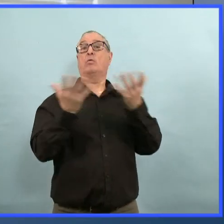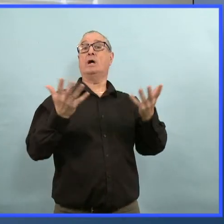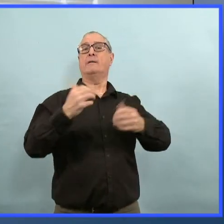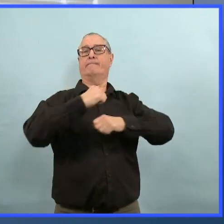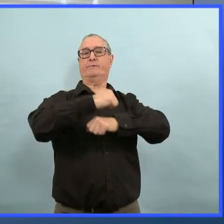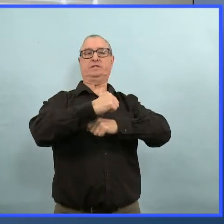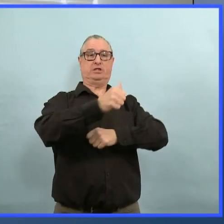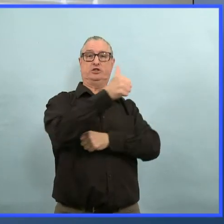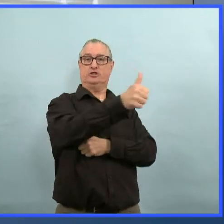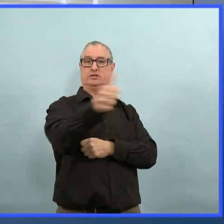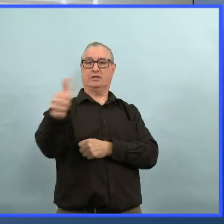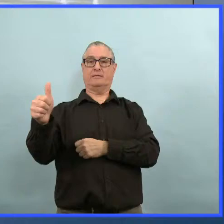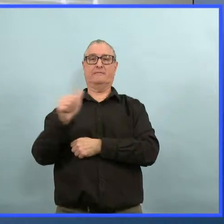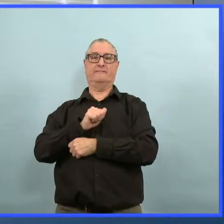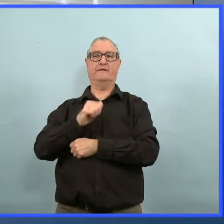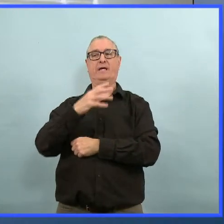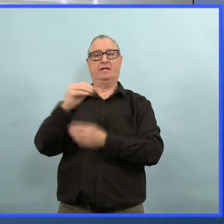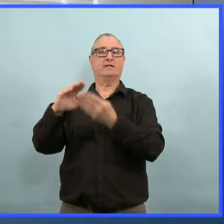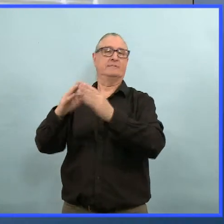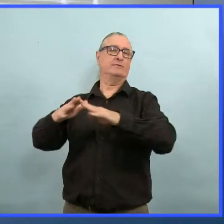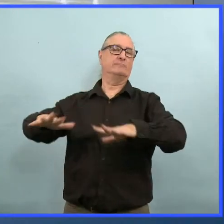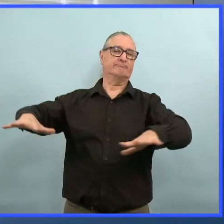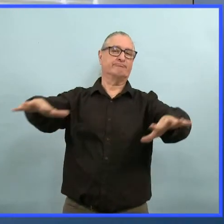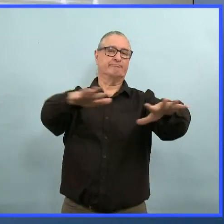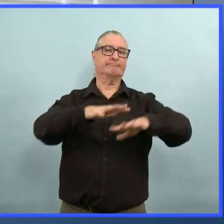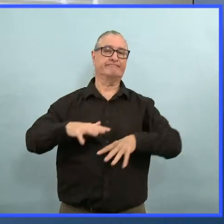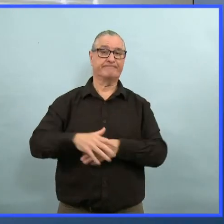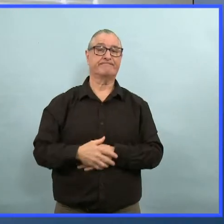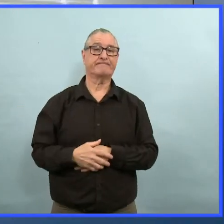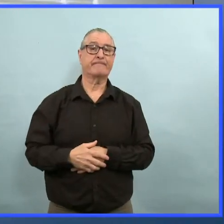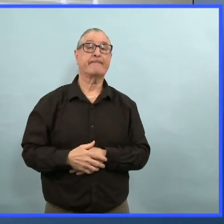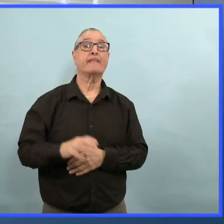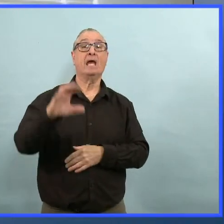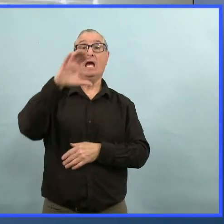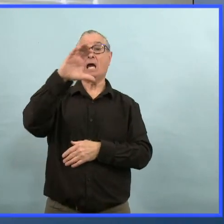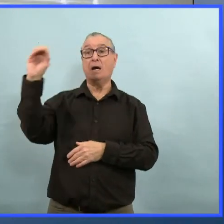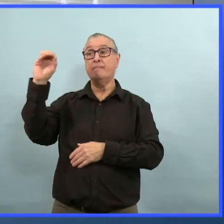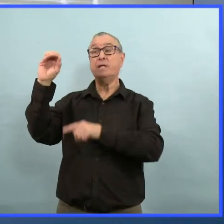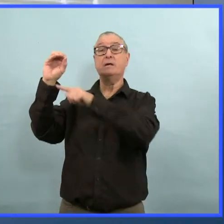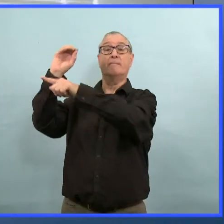employers individuals will need to consider how that fits best with their operations